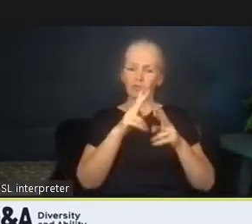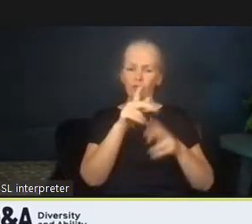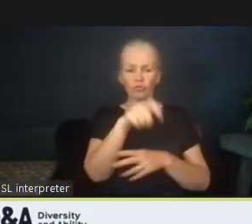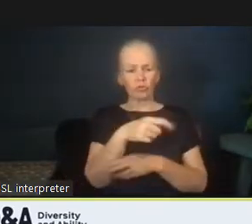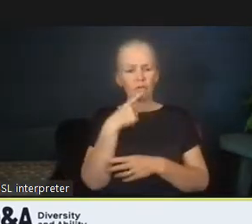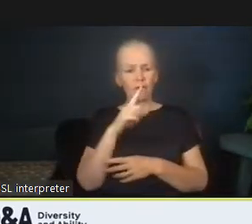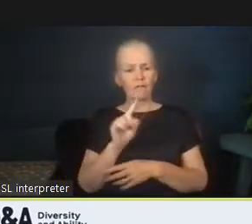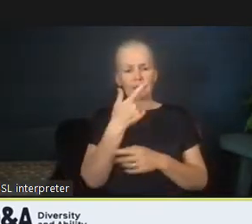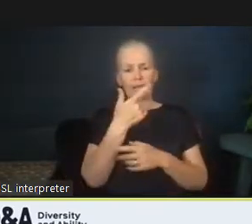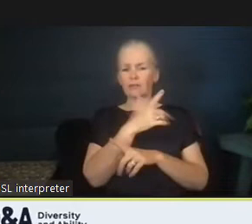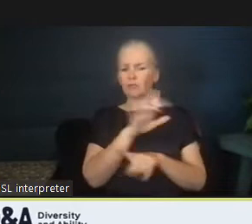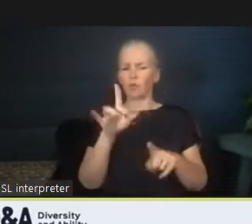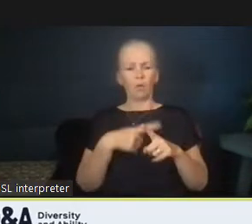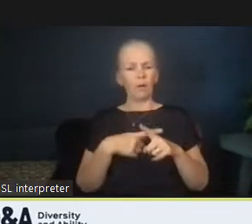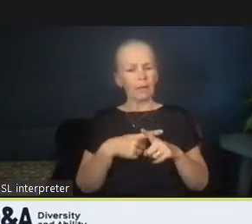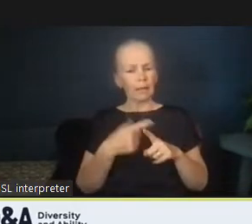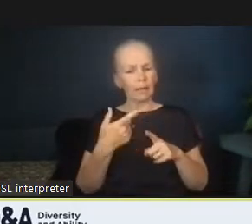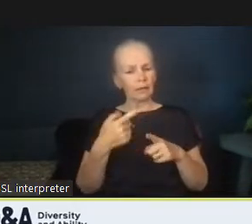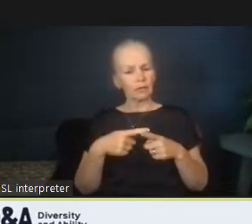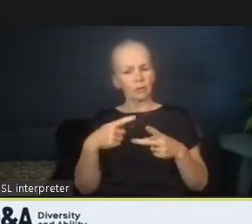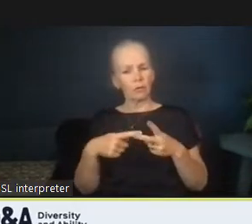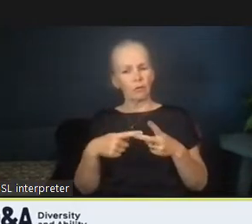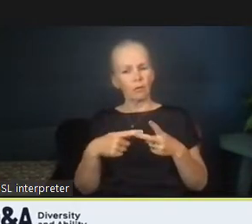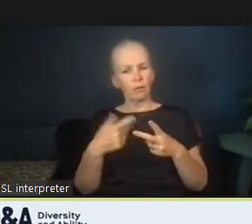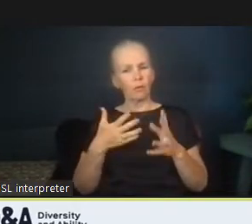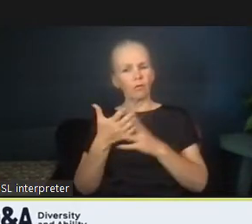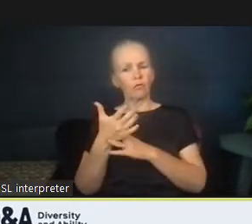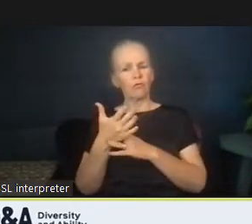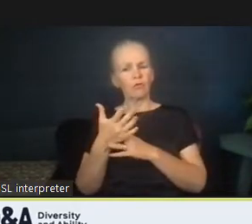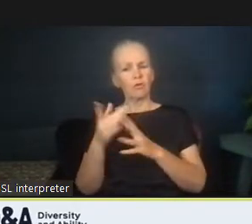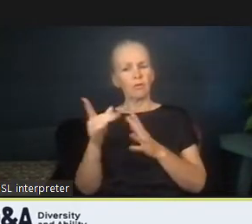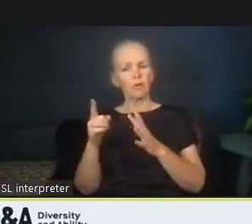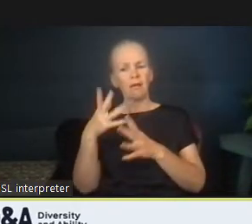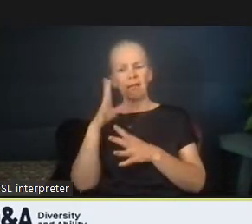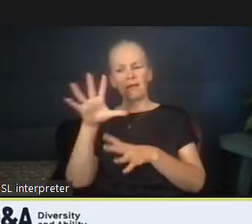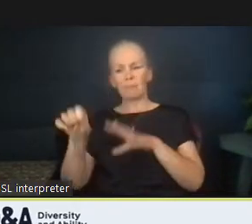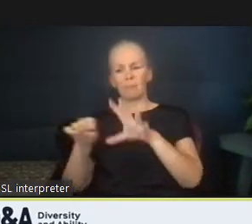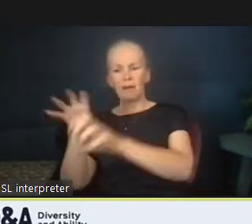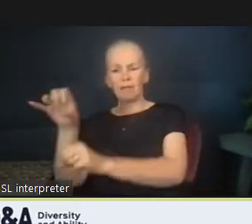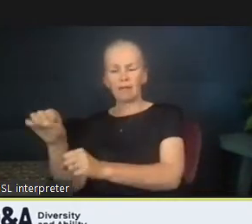isn't English, whether potentially through imperialism and colonialism as Atif has covered,